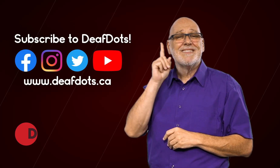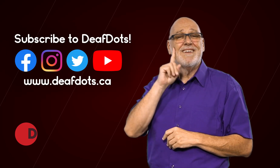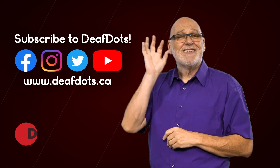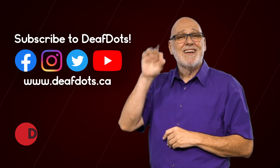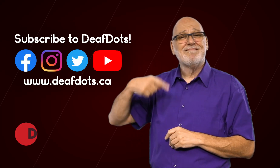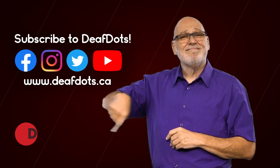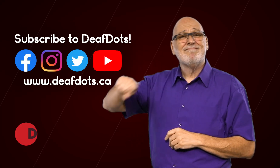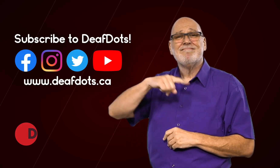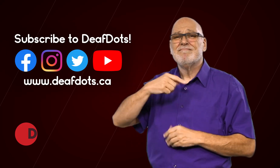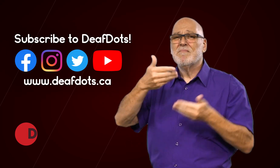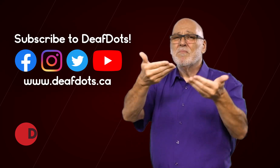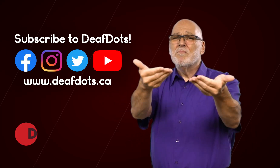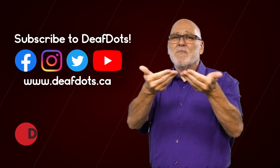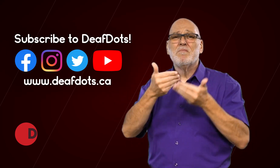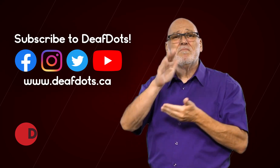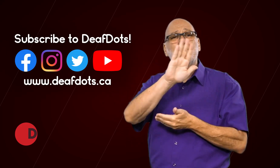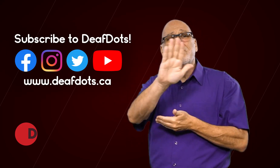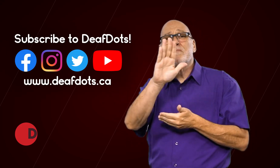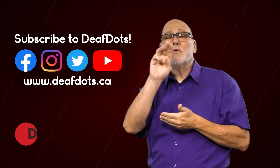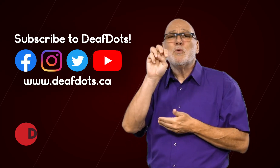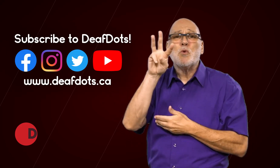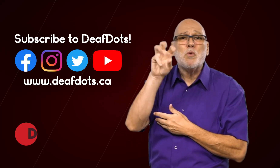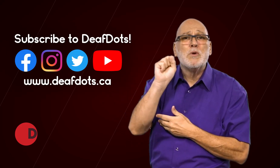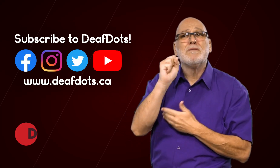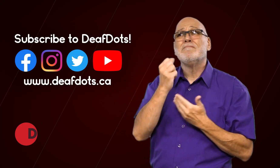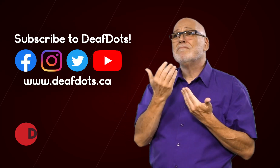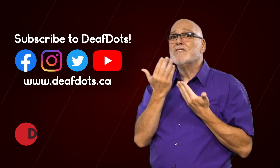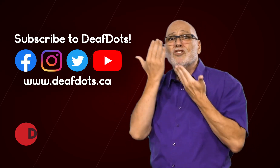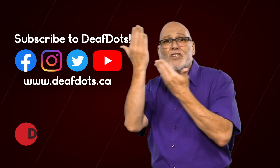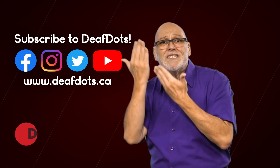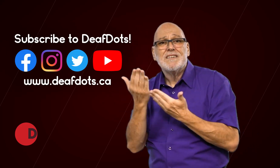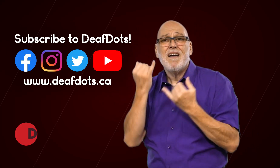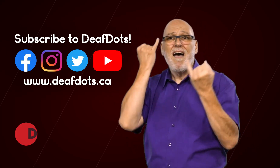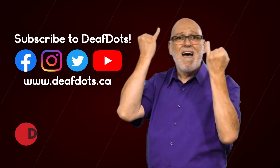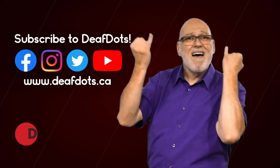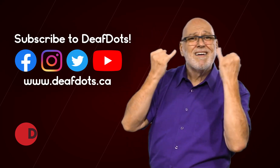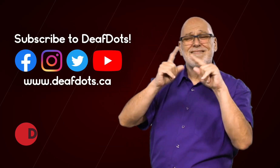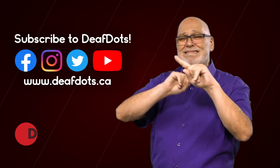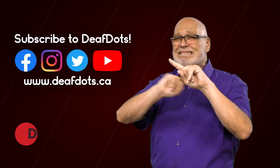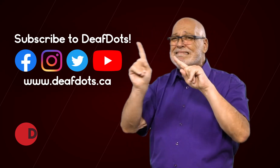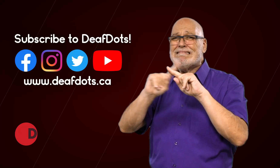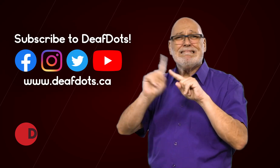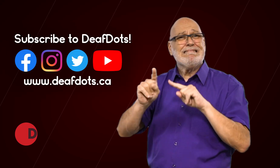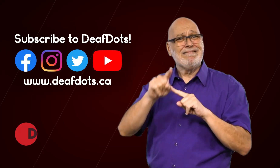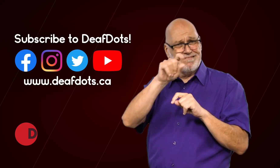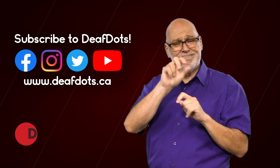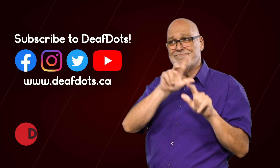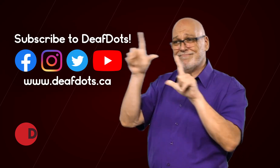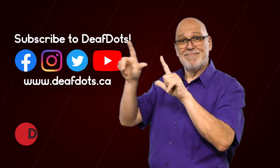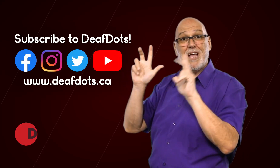DeafDots welcomes your news suggestions.